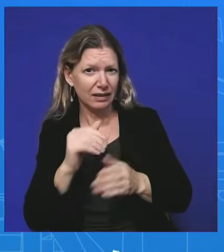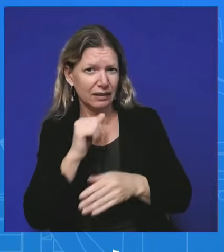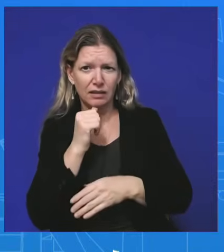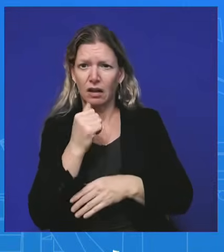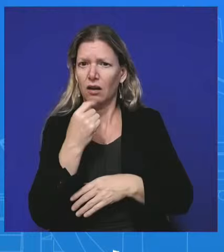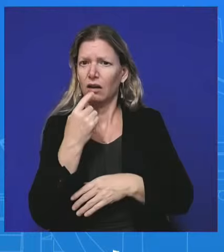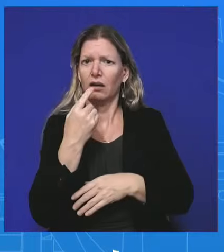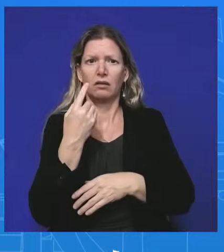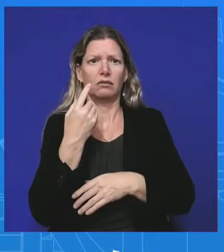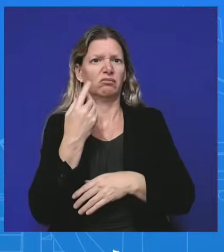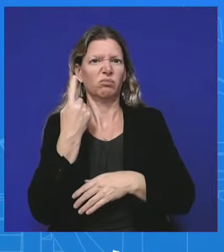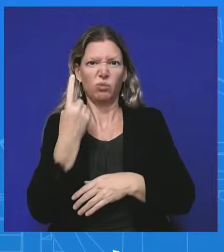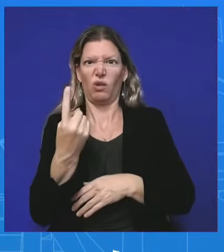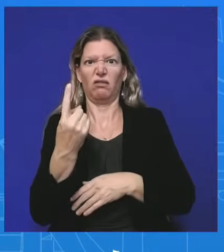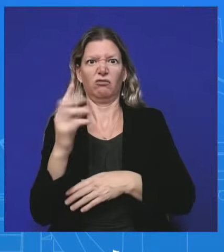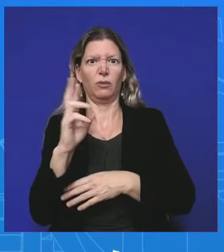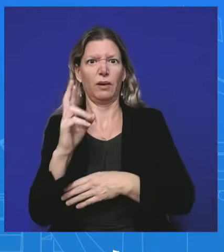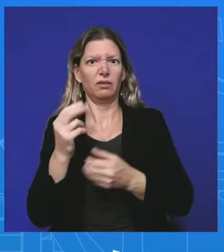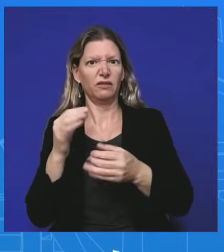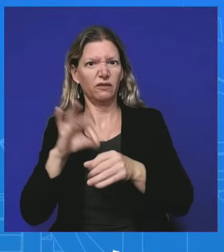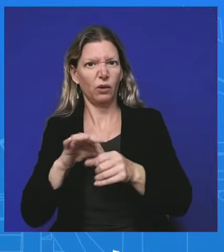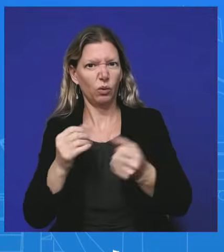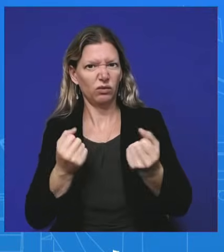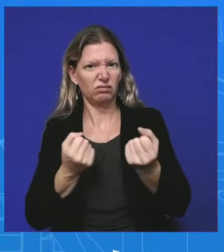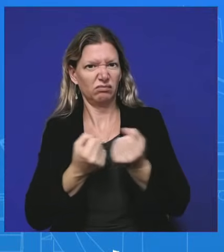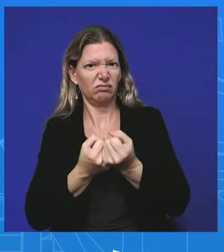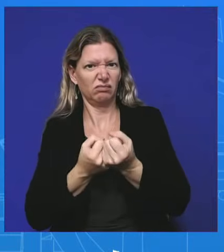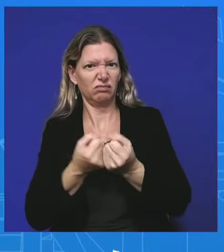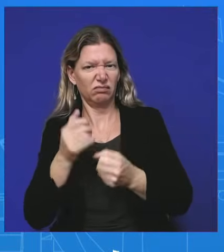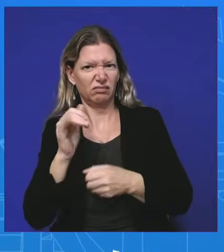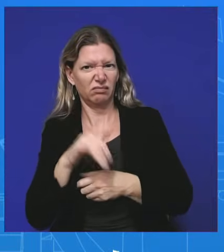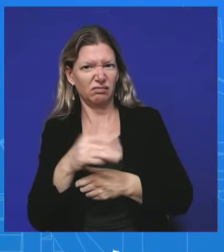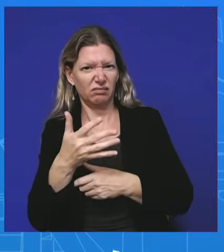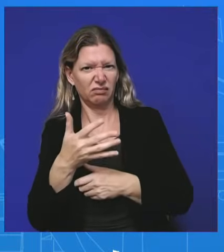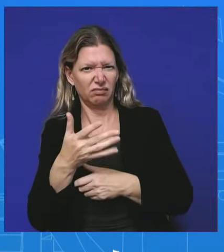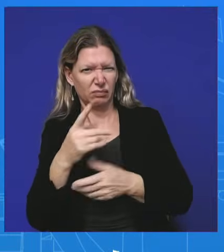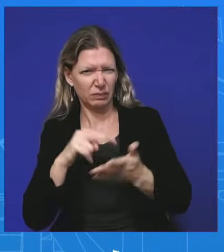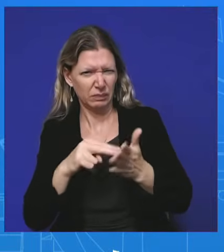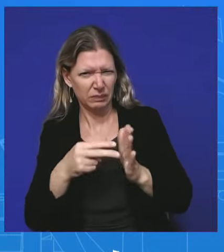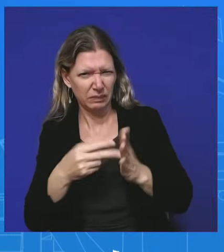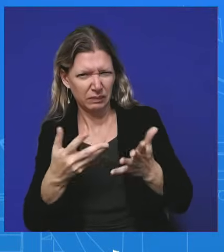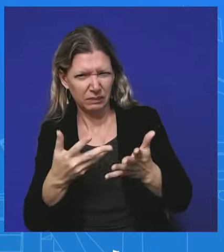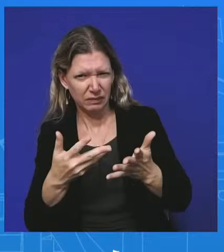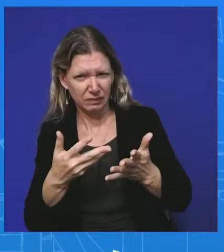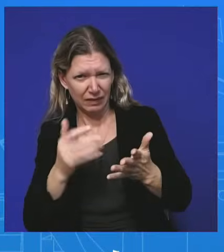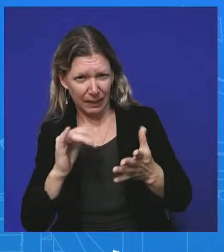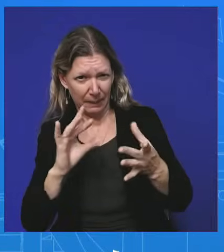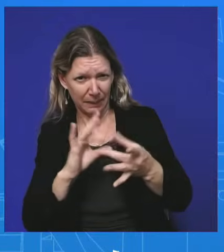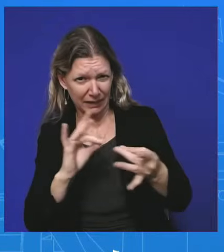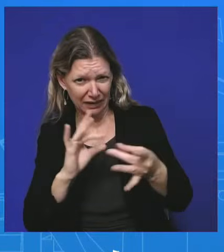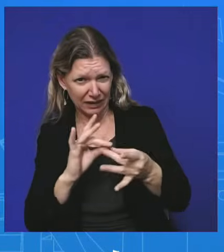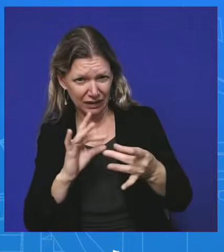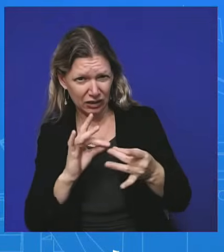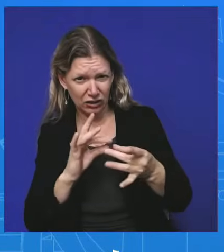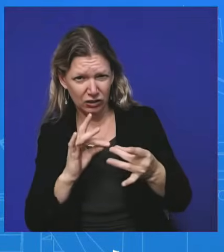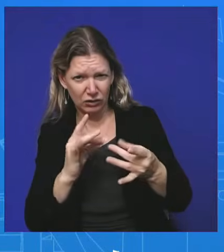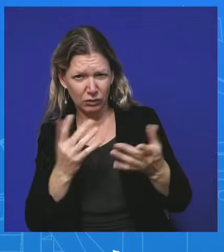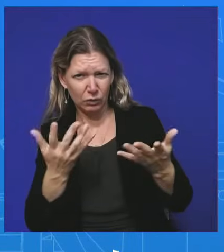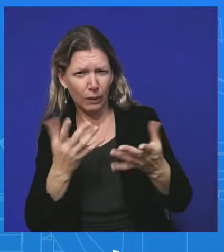Is it the message not breaking through -- Ms. Jean-Pierre: Oh. The Press: -- that -- in your mind, do you think he was talking about -- Ms. Jean-Pierre: That's a good -- The Press: -- not enough people know about this?